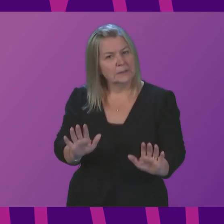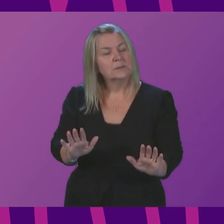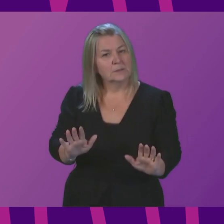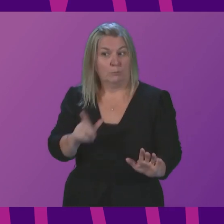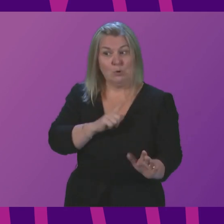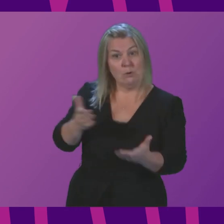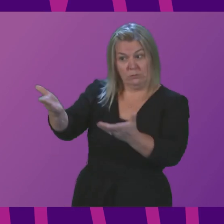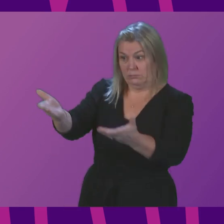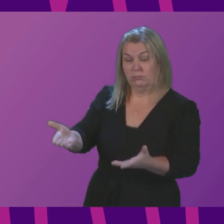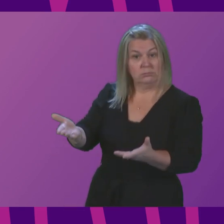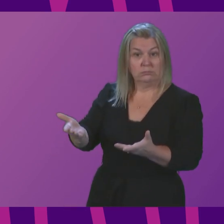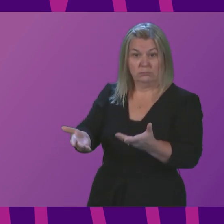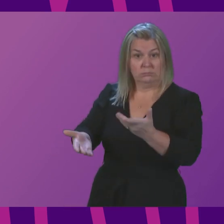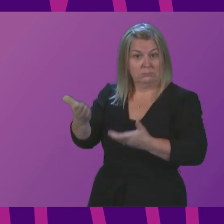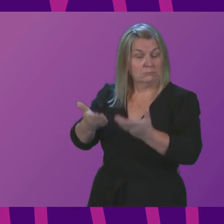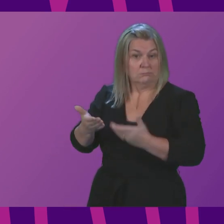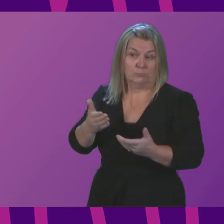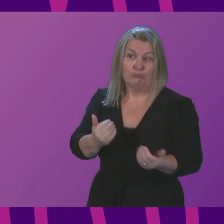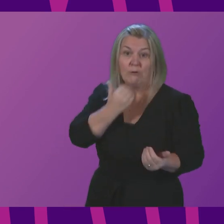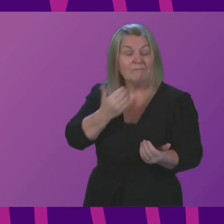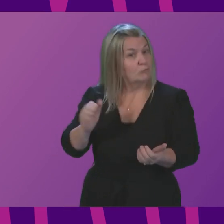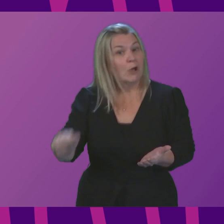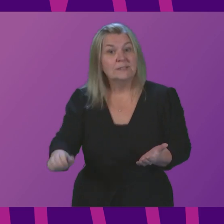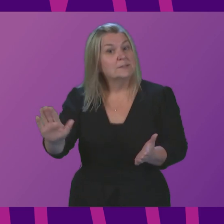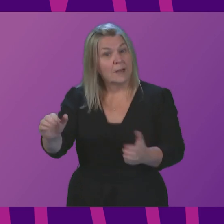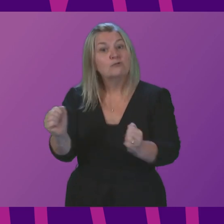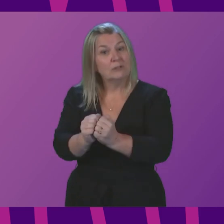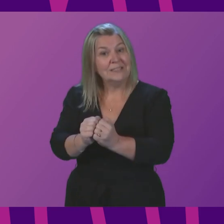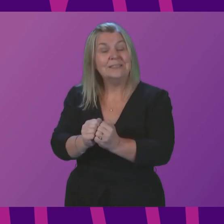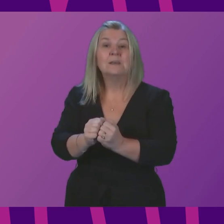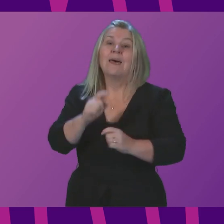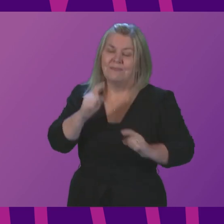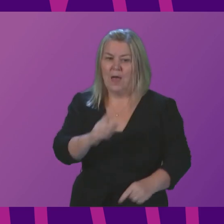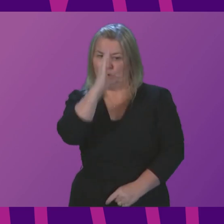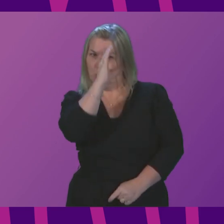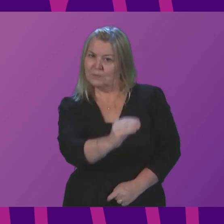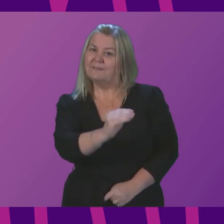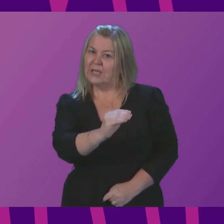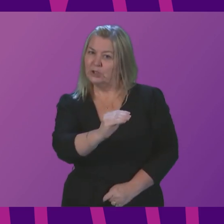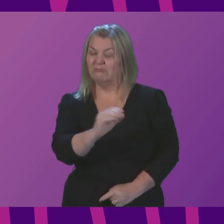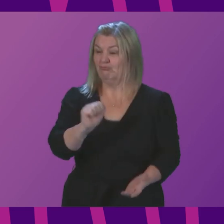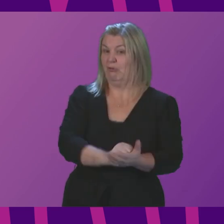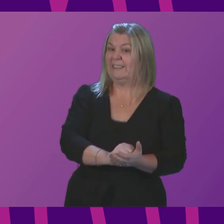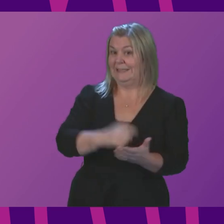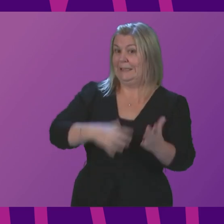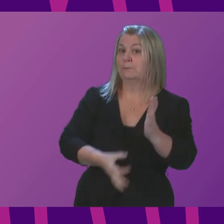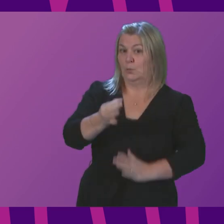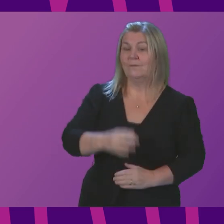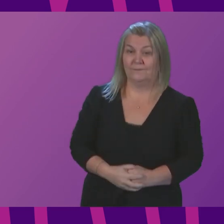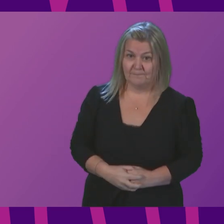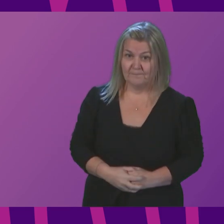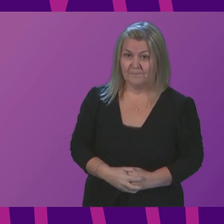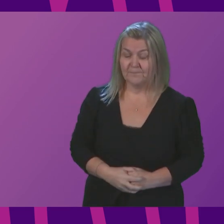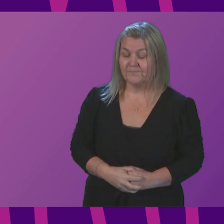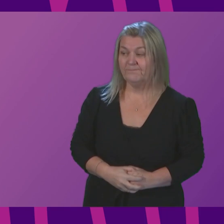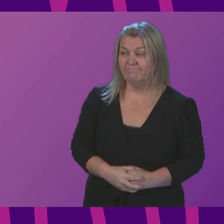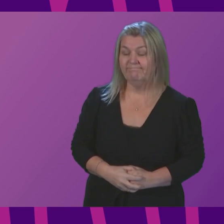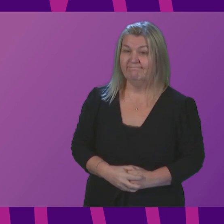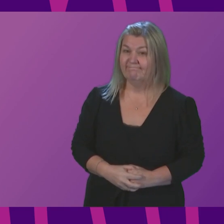Ross has cited is not good enough. Victim notification is one of those areas. I do not